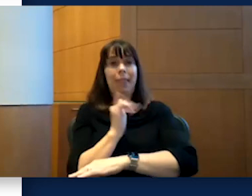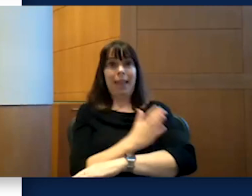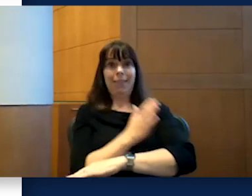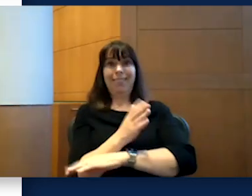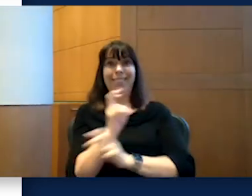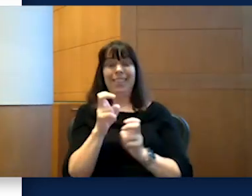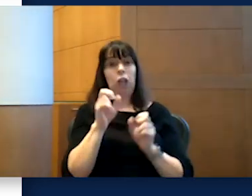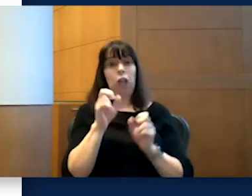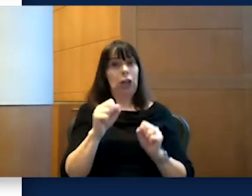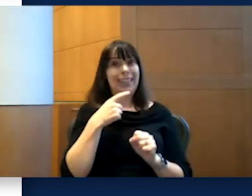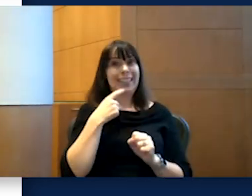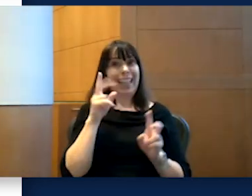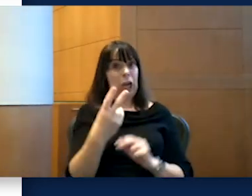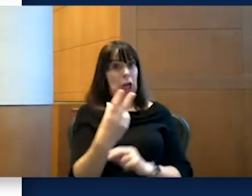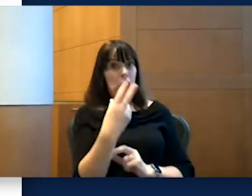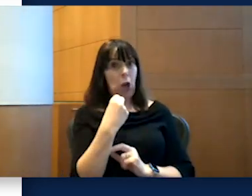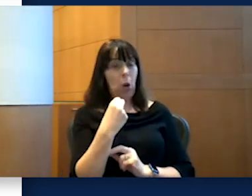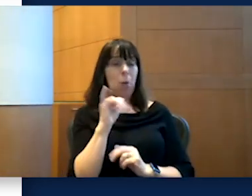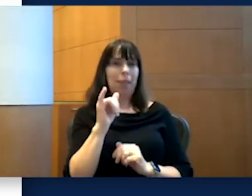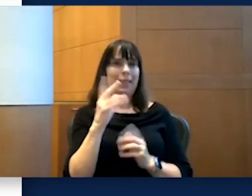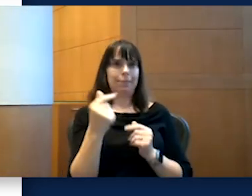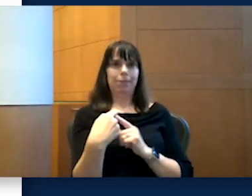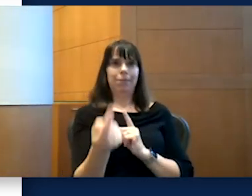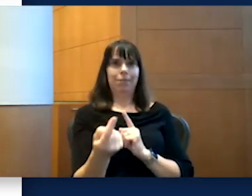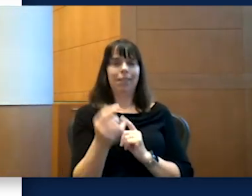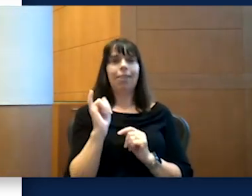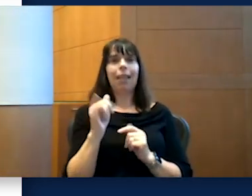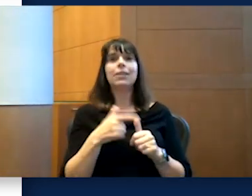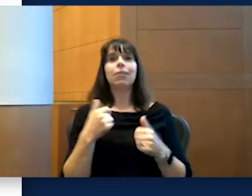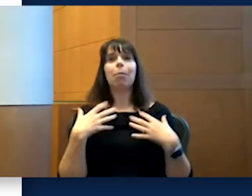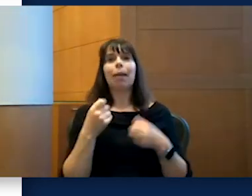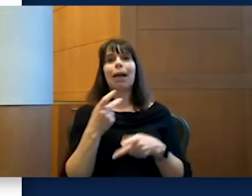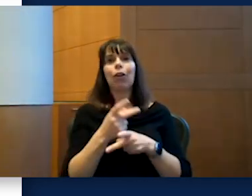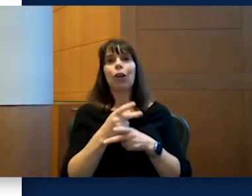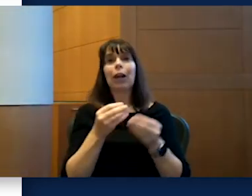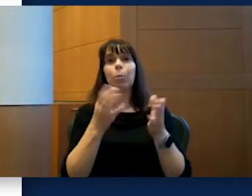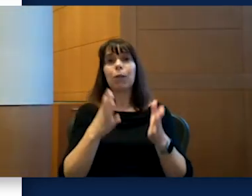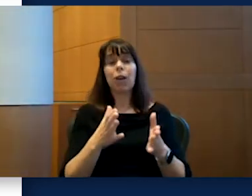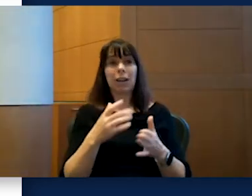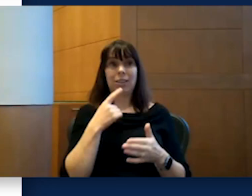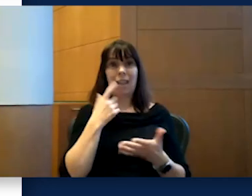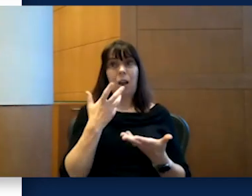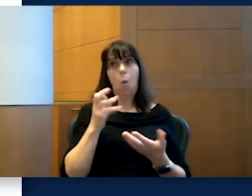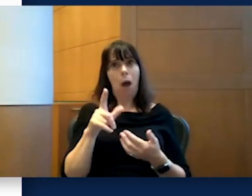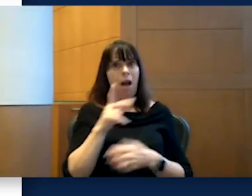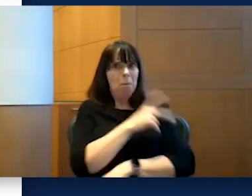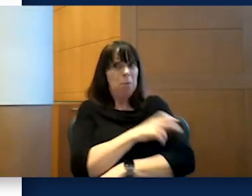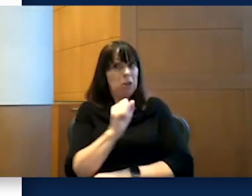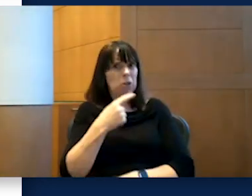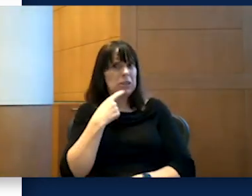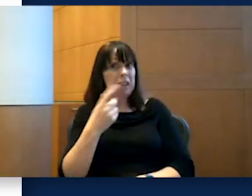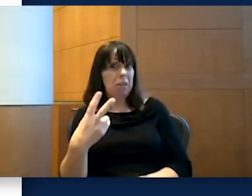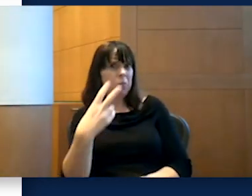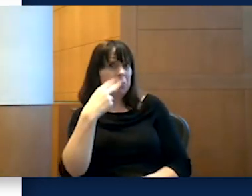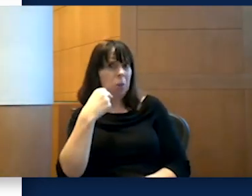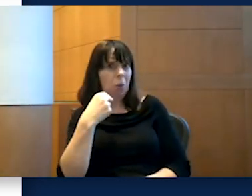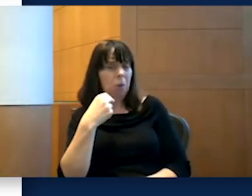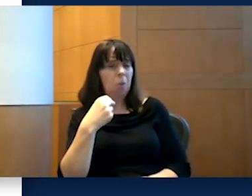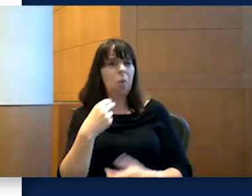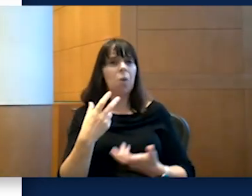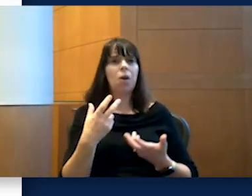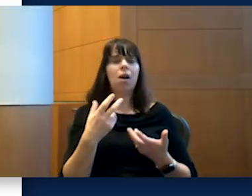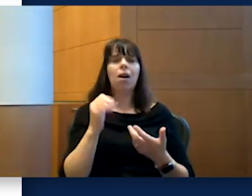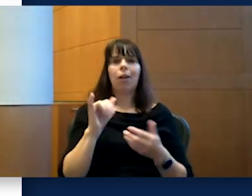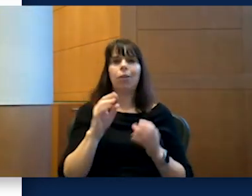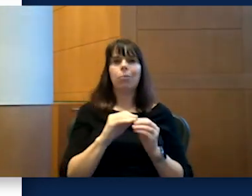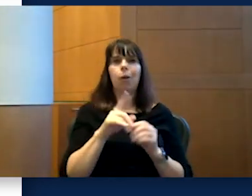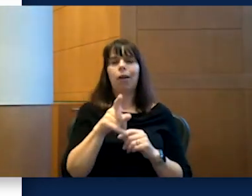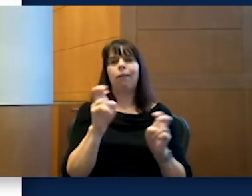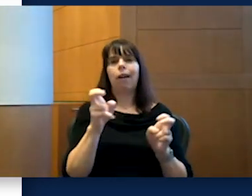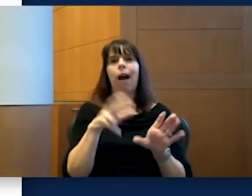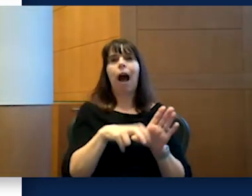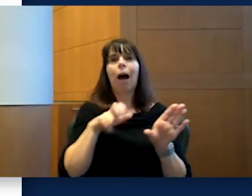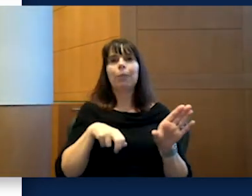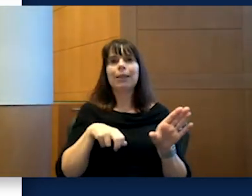Now this sort of they can always say no is actually a flipped perspective. So, this is from the perspective of healthcare providers, saying that, well, our patients could always tell us if they don't want this to happen. It's more of an opt-out sort of approach, the idea being that if a patient didn't want to do this, they would tell us know.